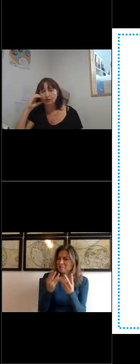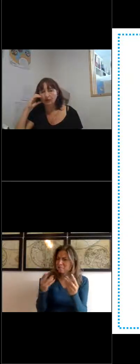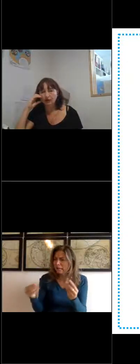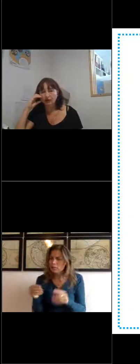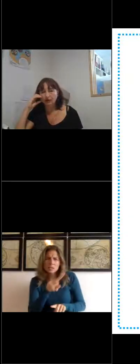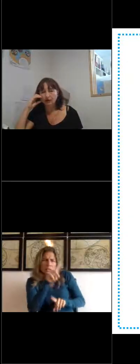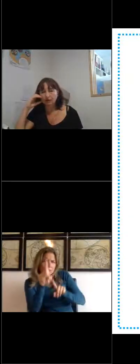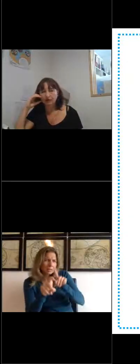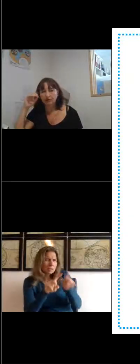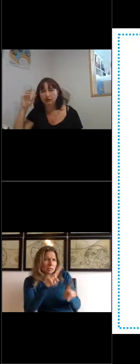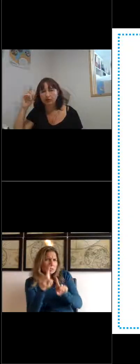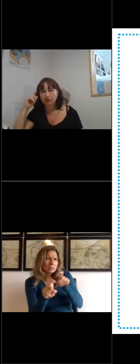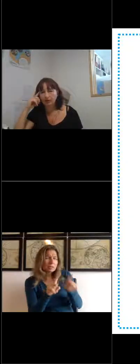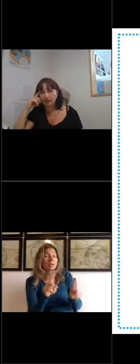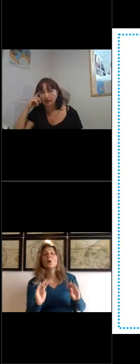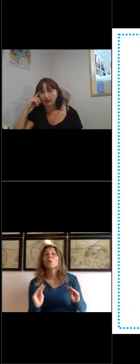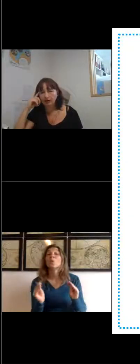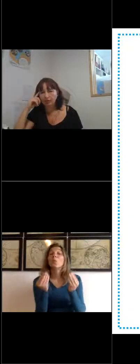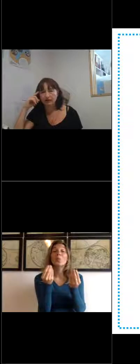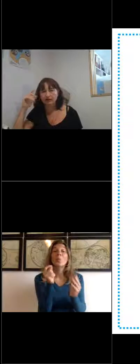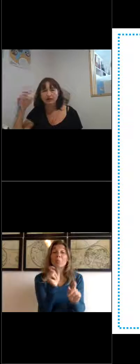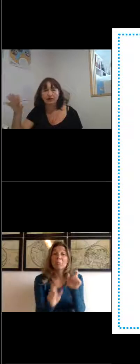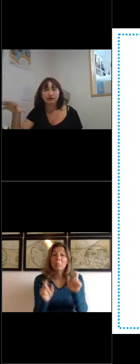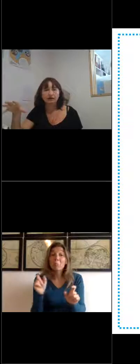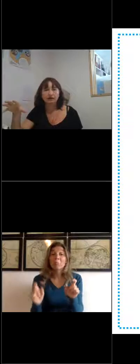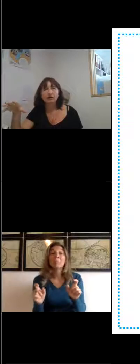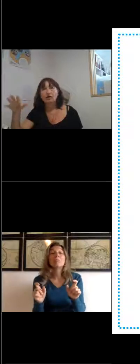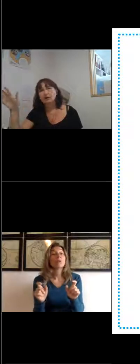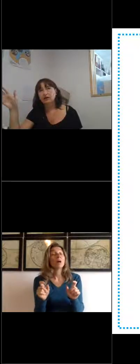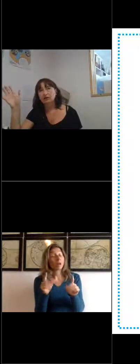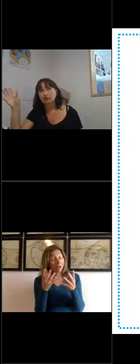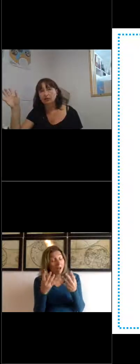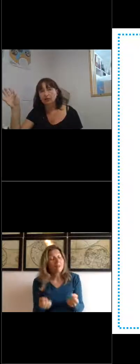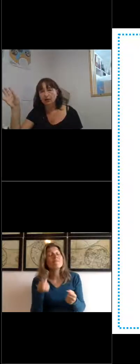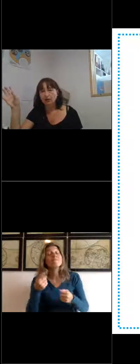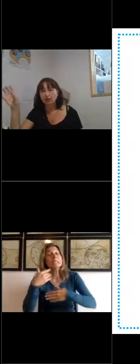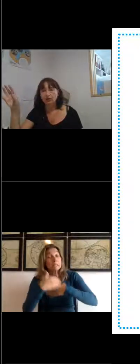from young people with impairments that think about going abroad